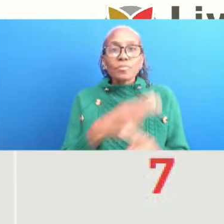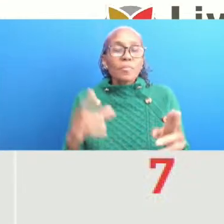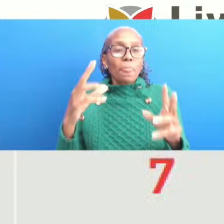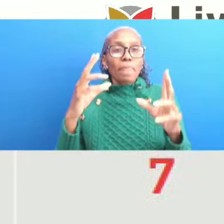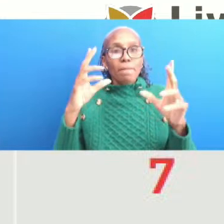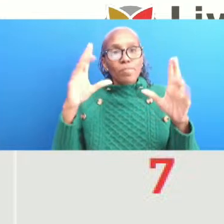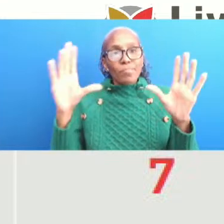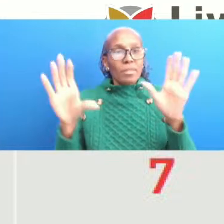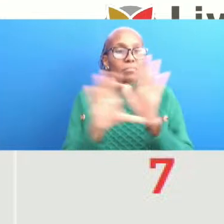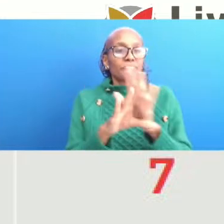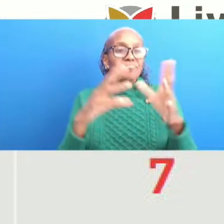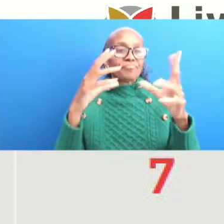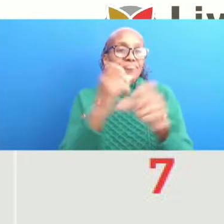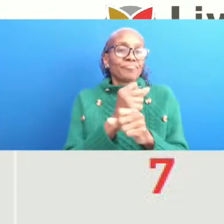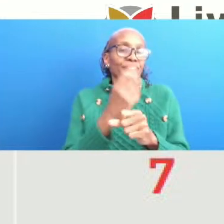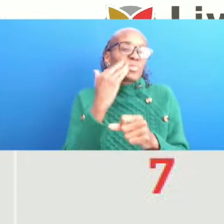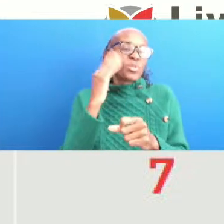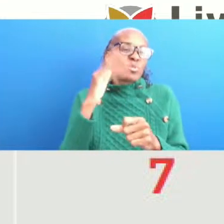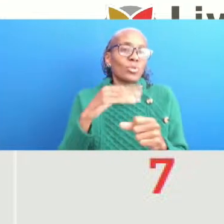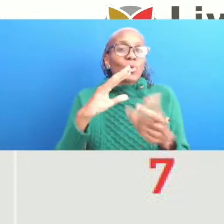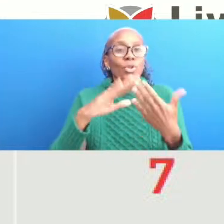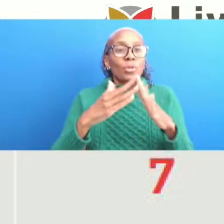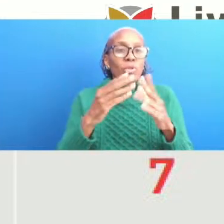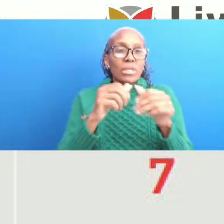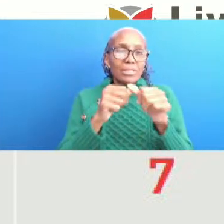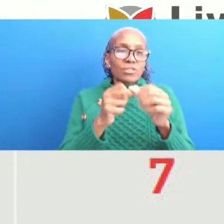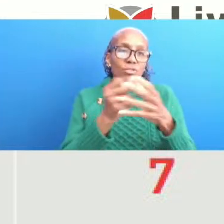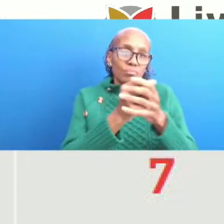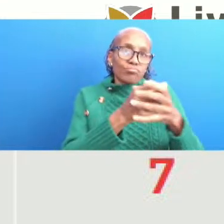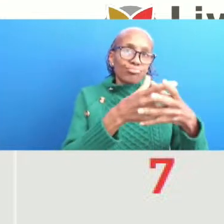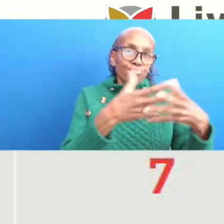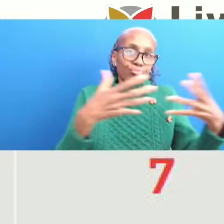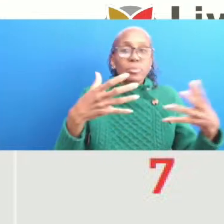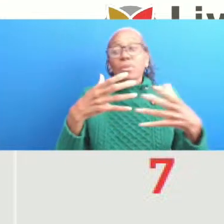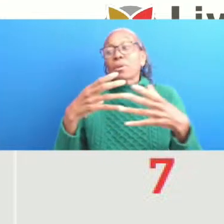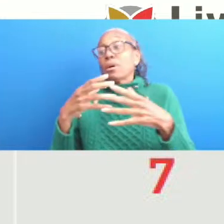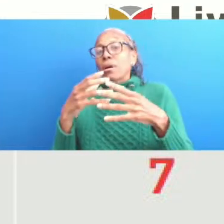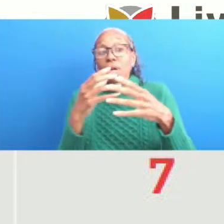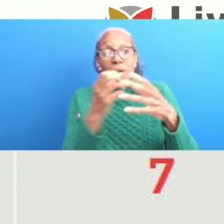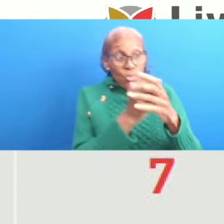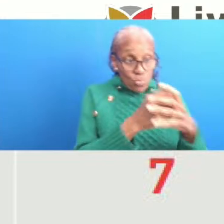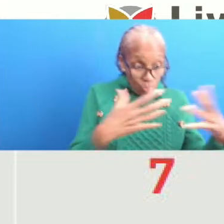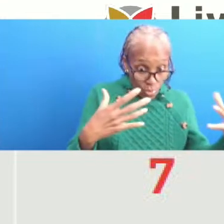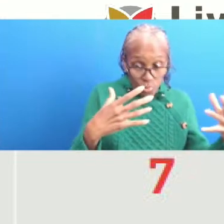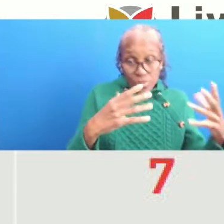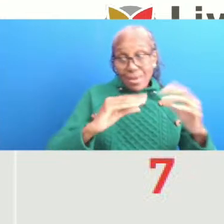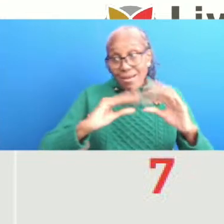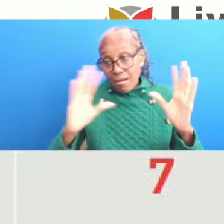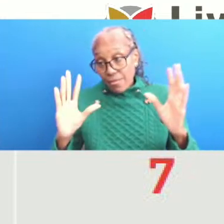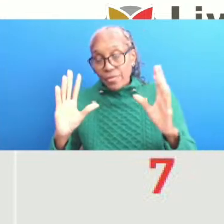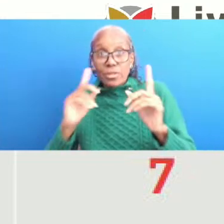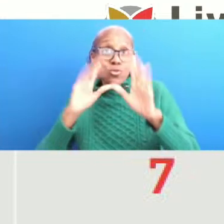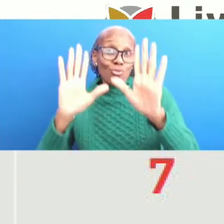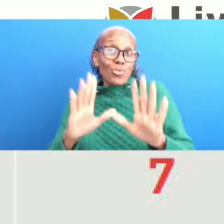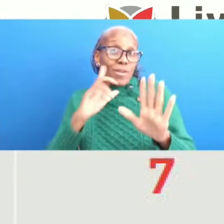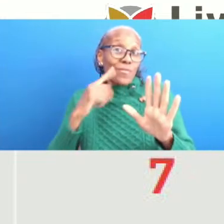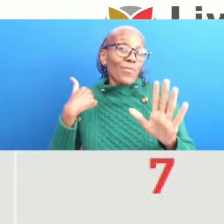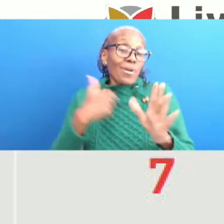PRIORITIES JUST AS A SNAPSHOT YOU GUYS HAVE SEEN THIS BEFORE